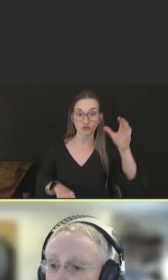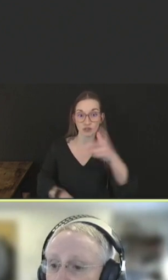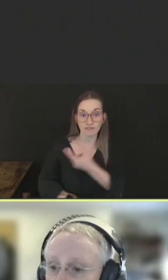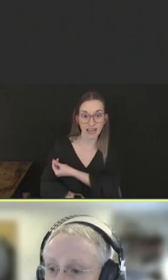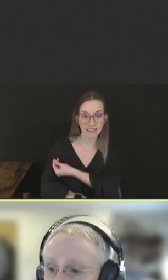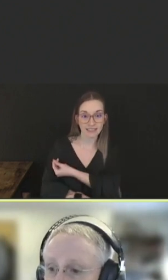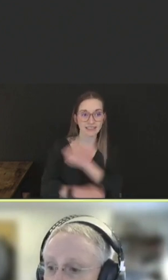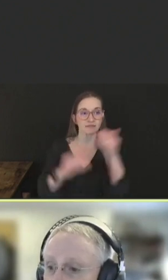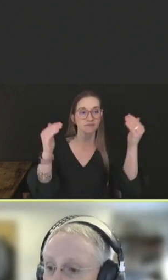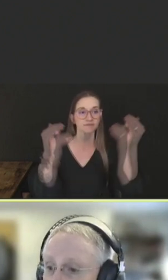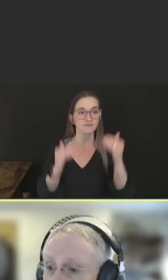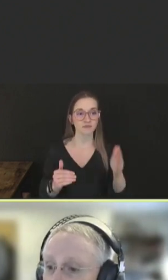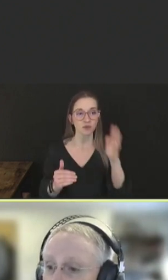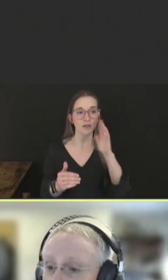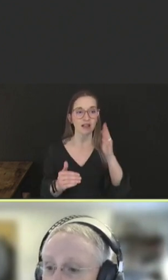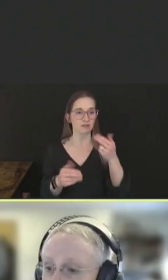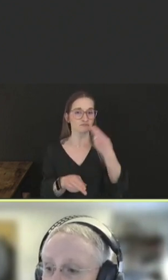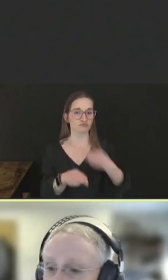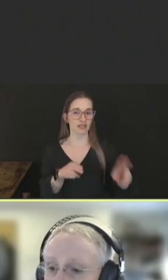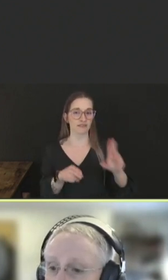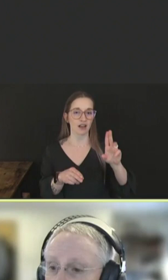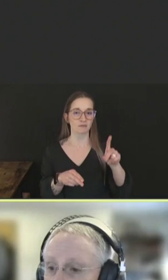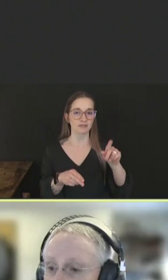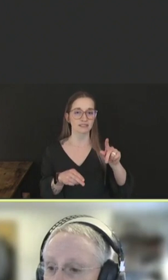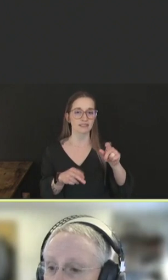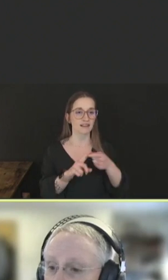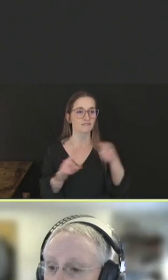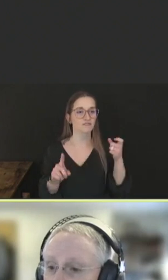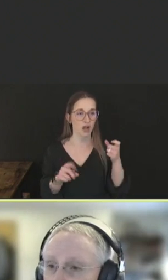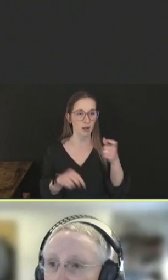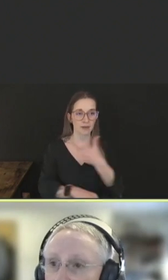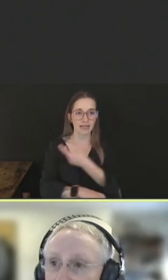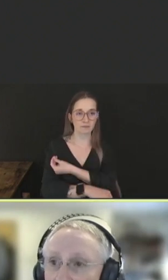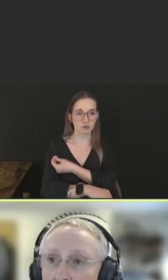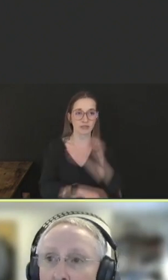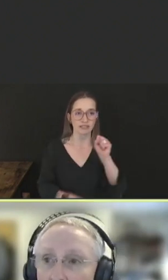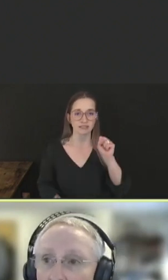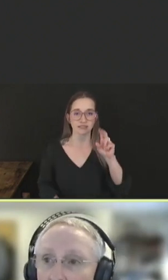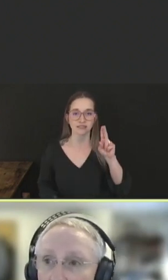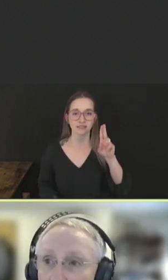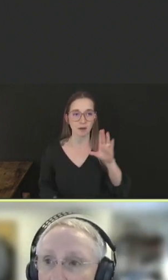and immunization subcommittee, followed by a panel of experts speaking on preventing long COVID.